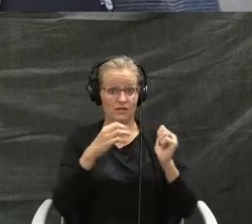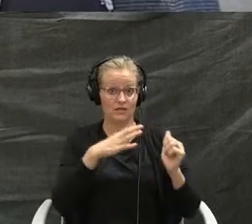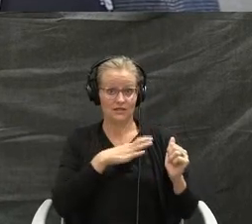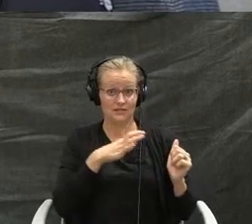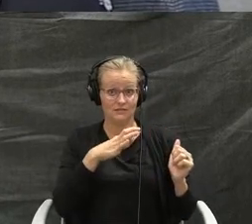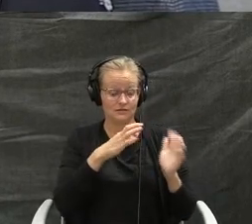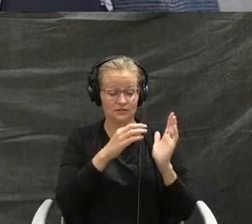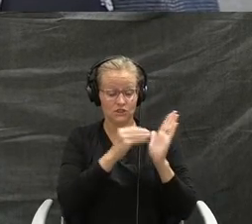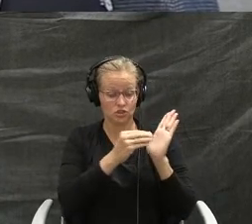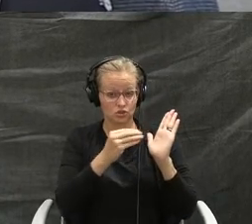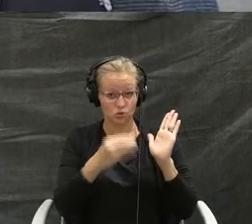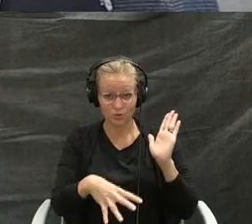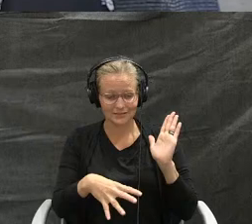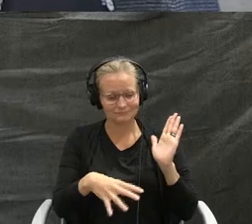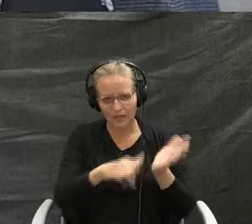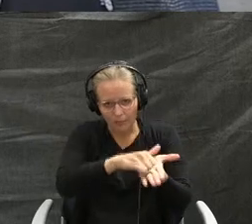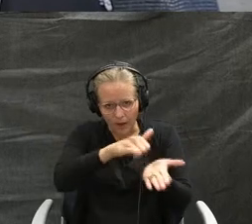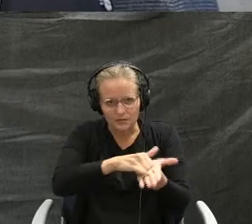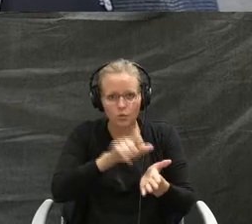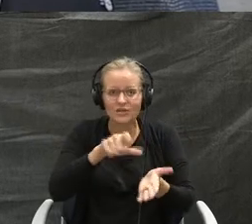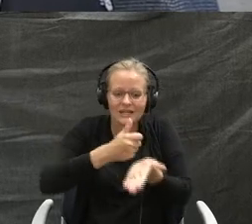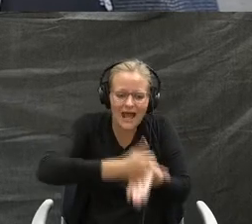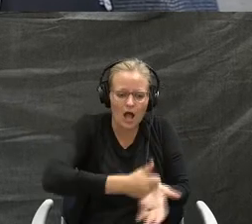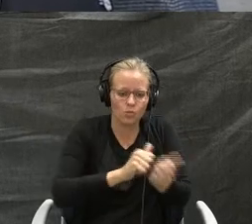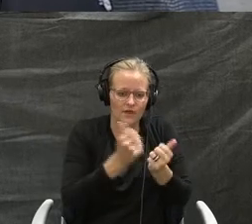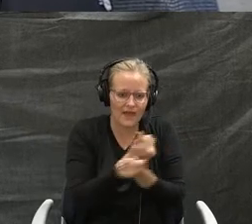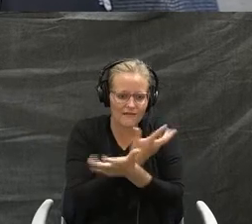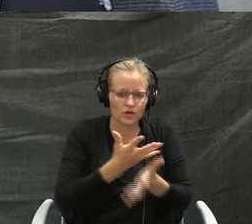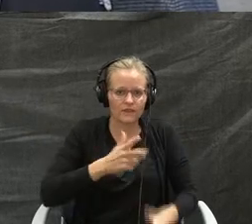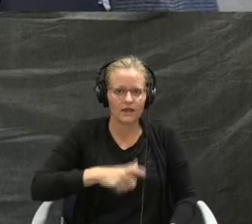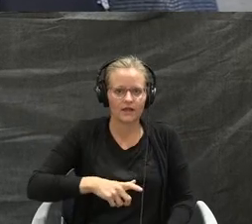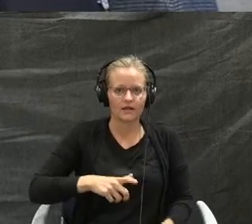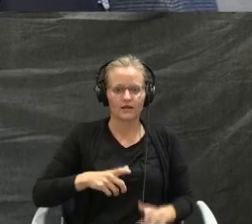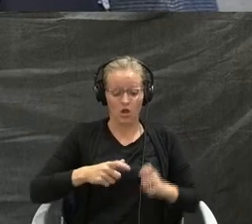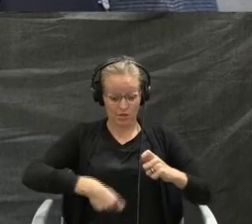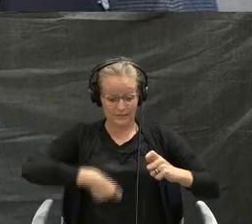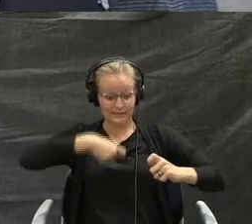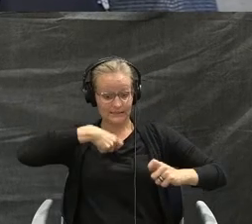everything. Such a zipping coats, tying shoes, backpacks, scissors, pencil's lunches, etc.